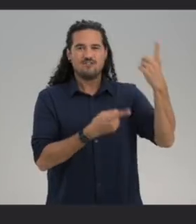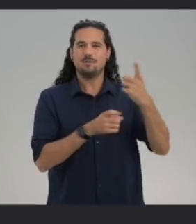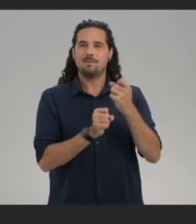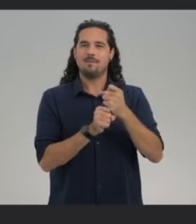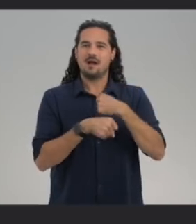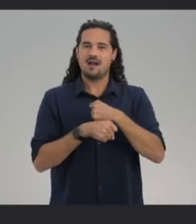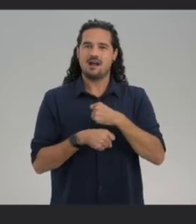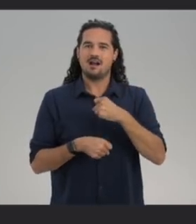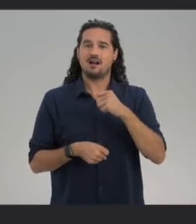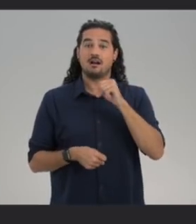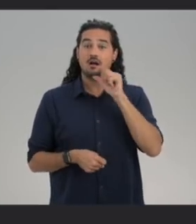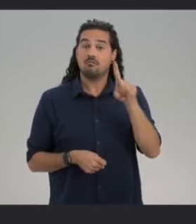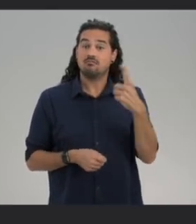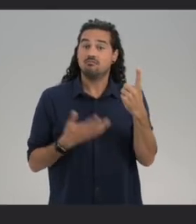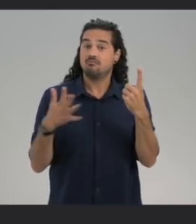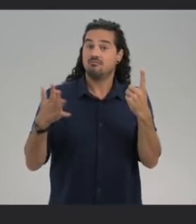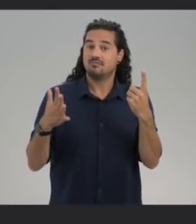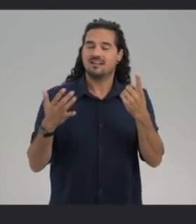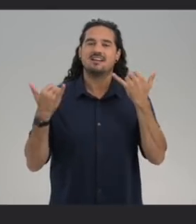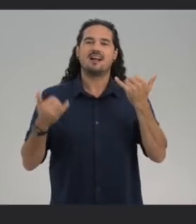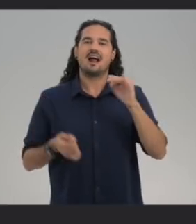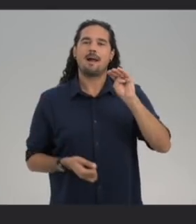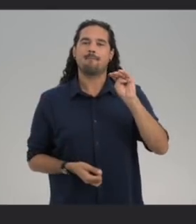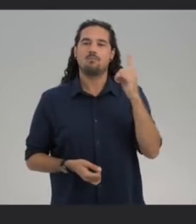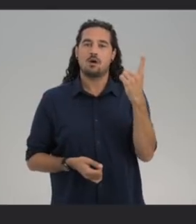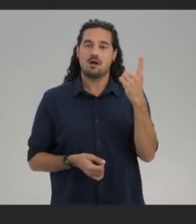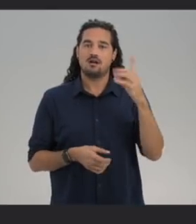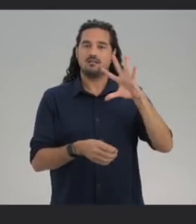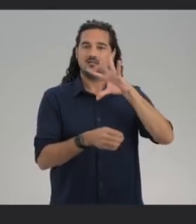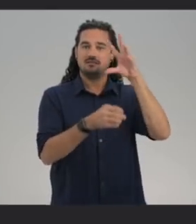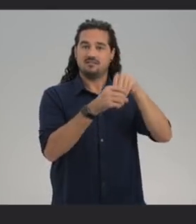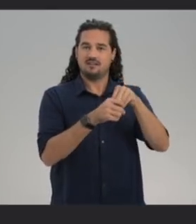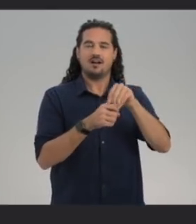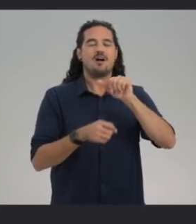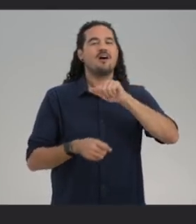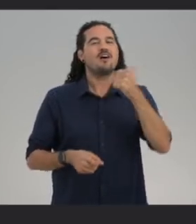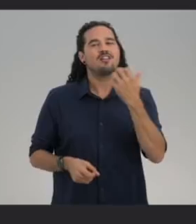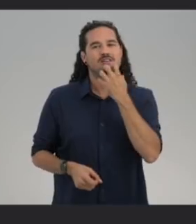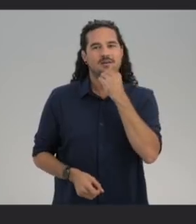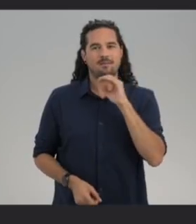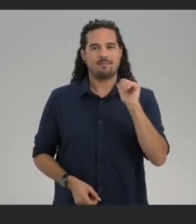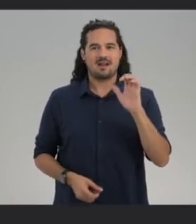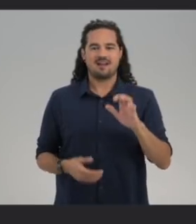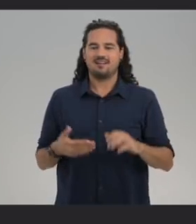But that's not all, because today we're bringing M1 to another beloved Mac. And here it is.